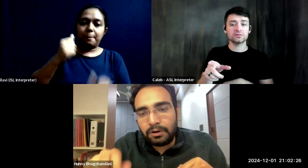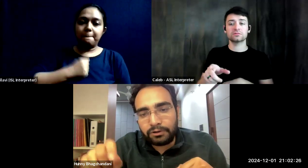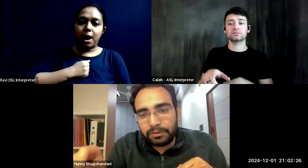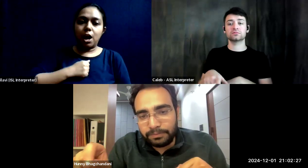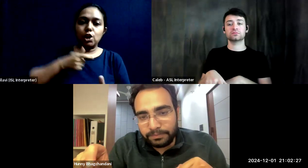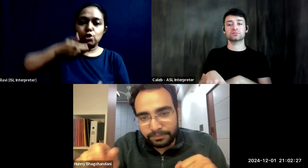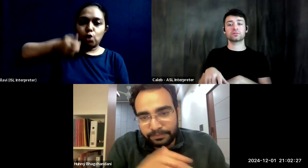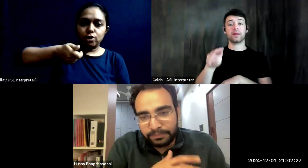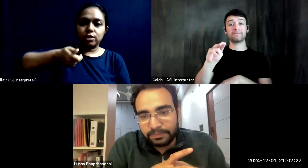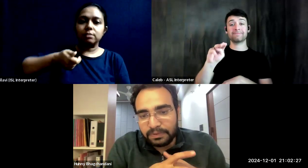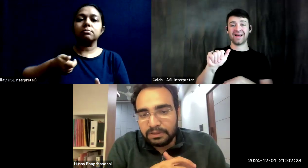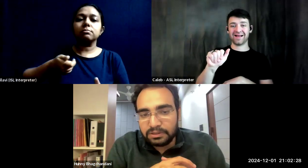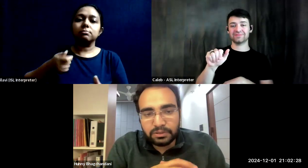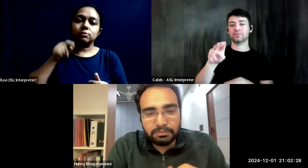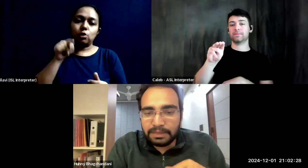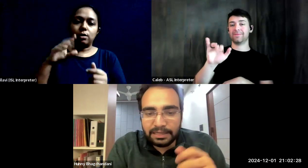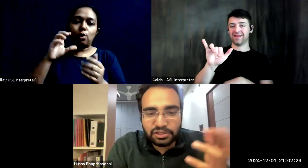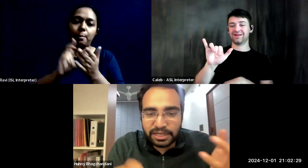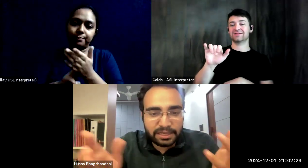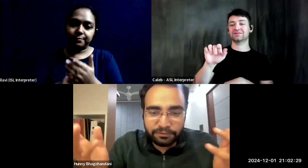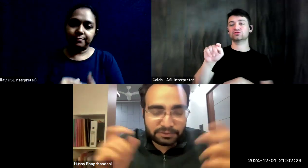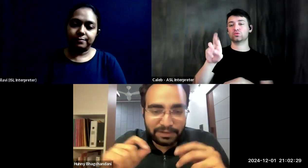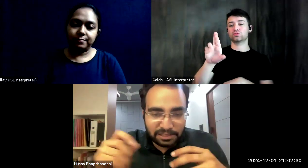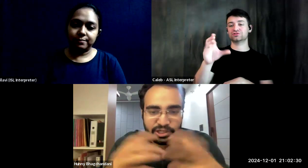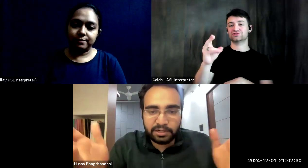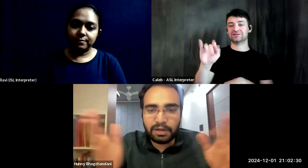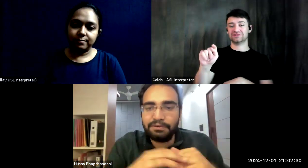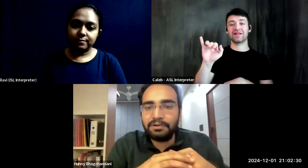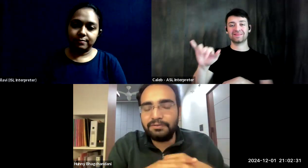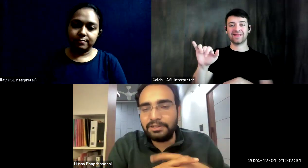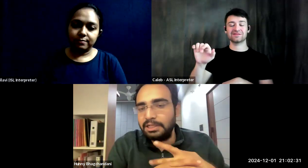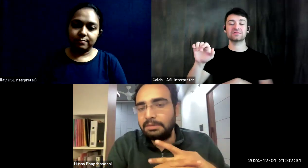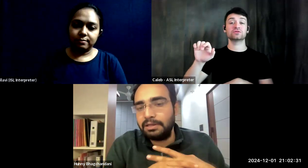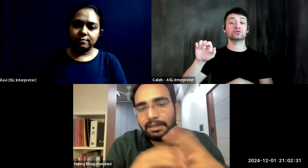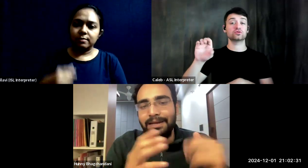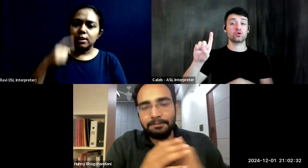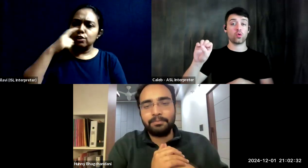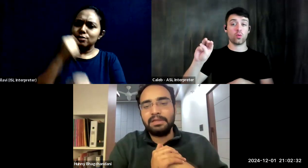So, I mean, Geri, of course, will share to everyone on WhatsApp or email.